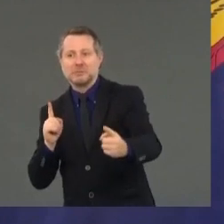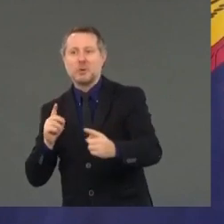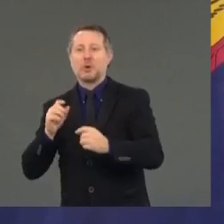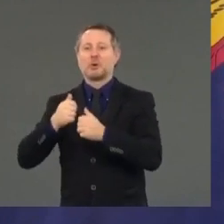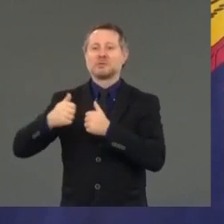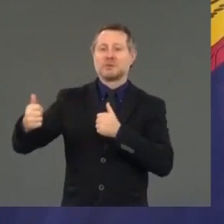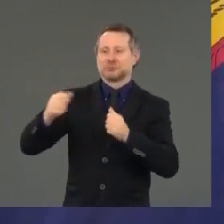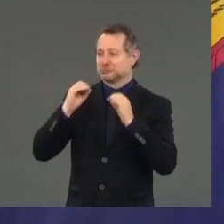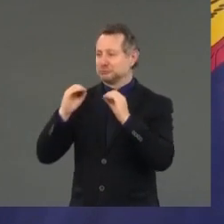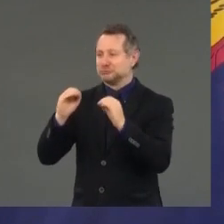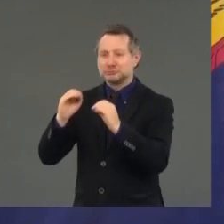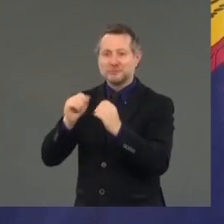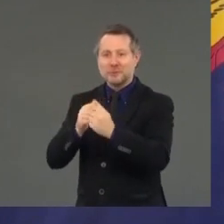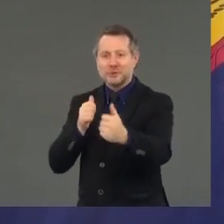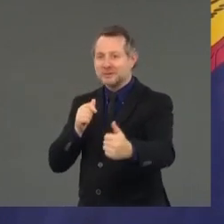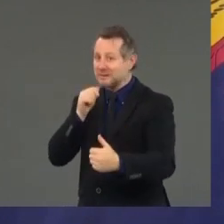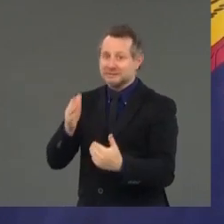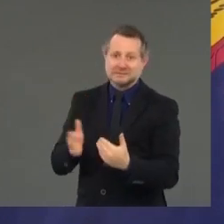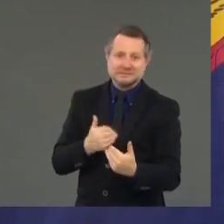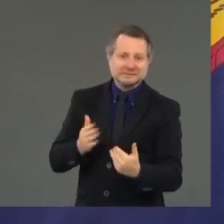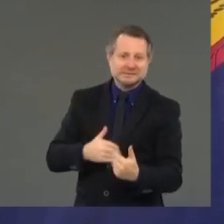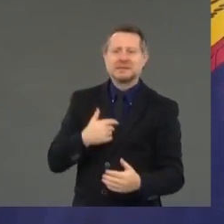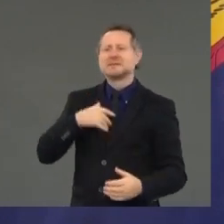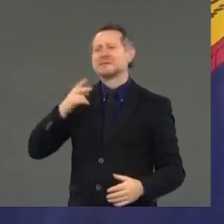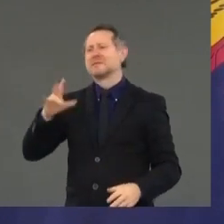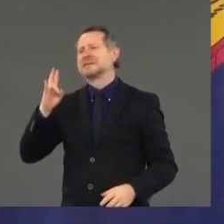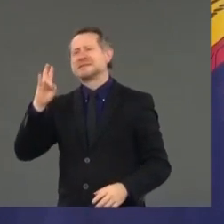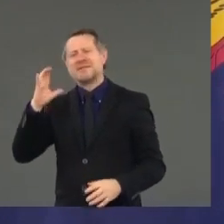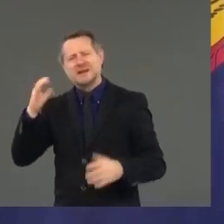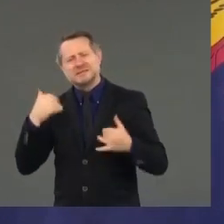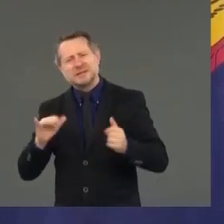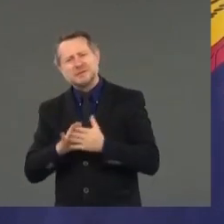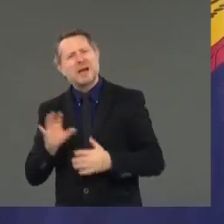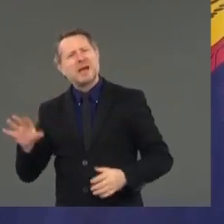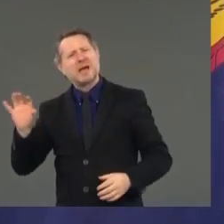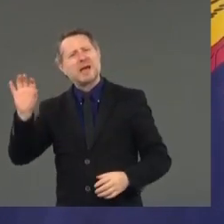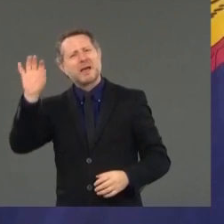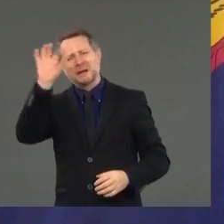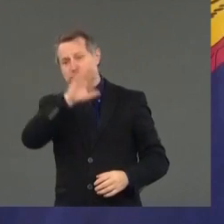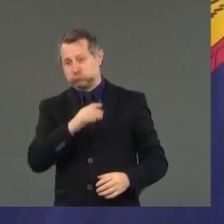DISTRICT, YOU ARE GOING TO THEN GO TO A REMOTE SYSTEM, THIS IS A